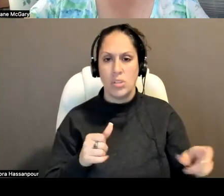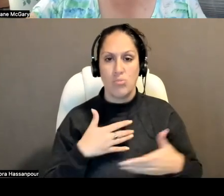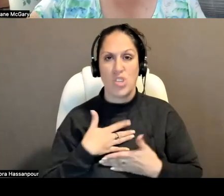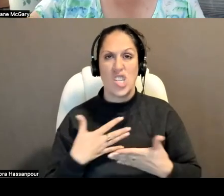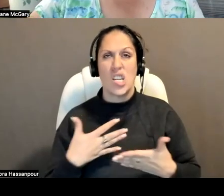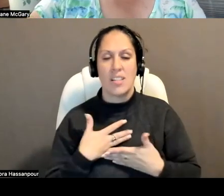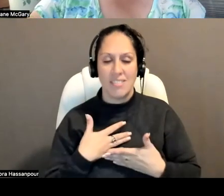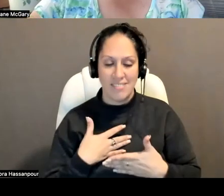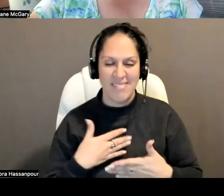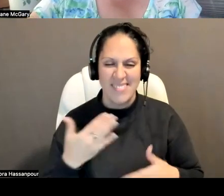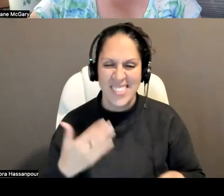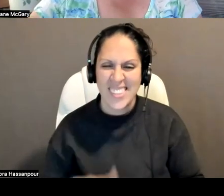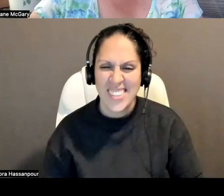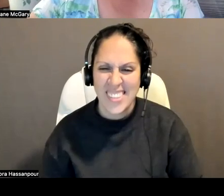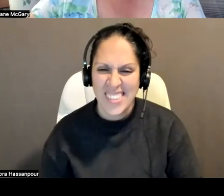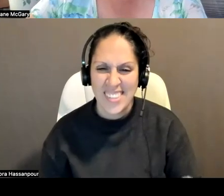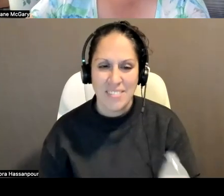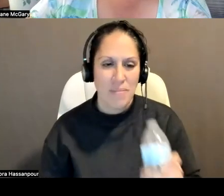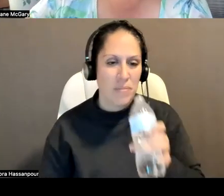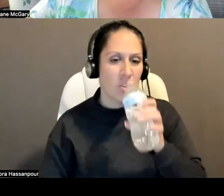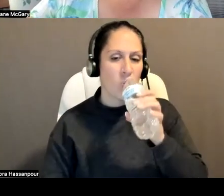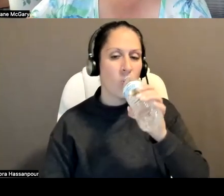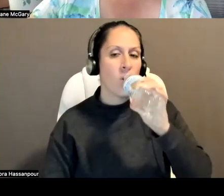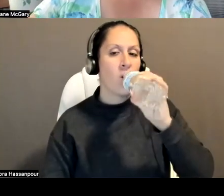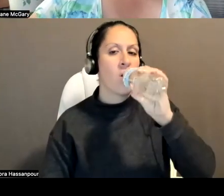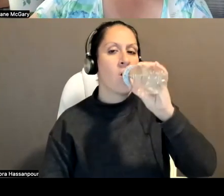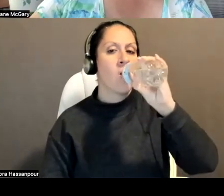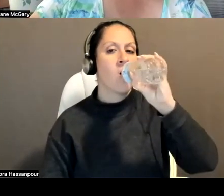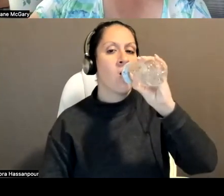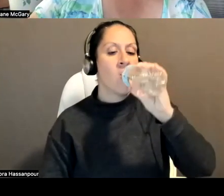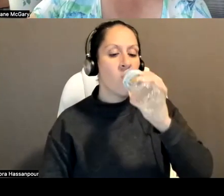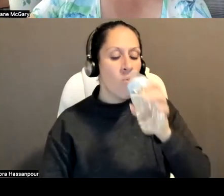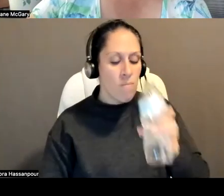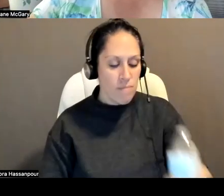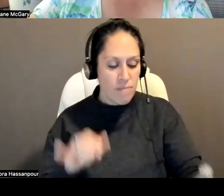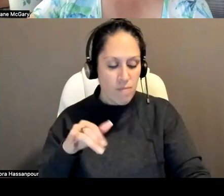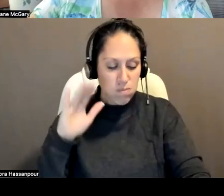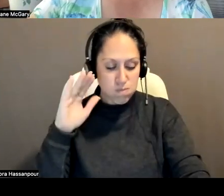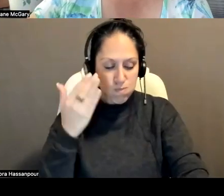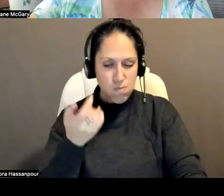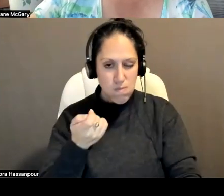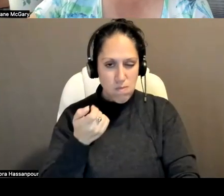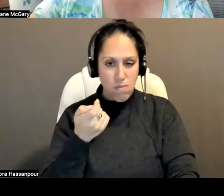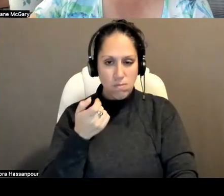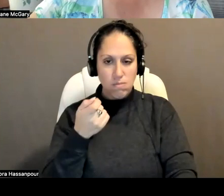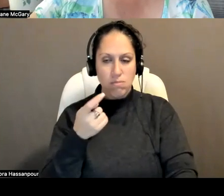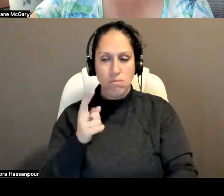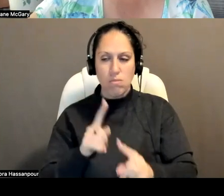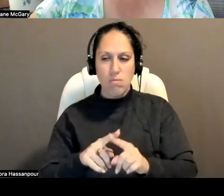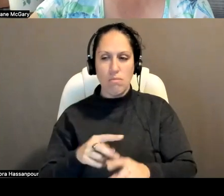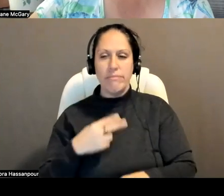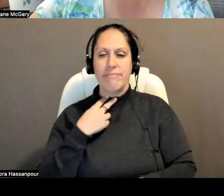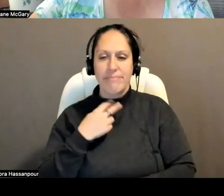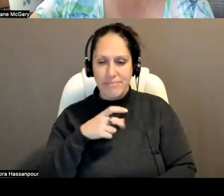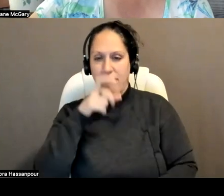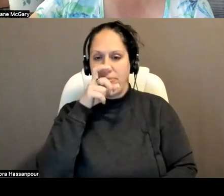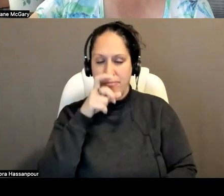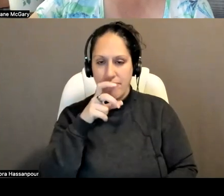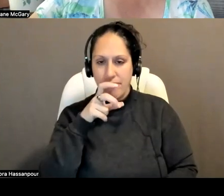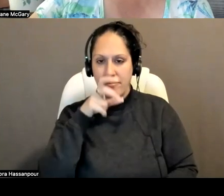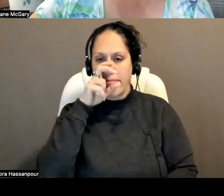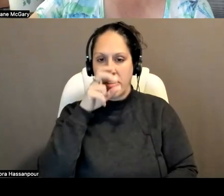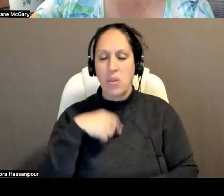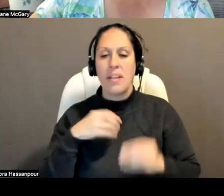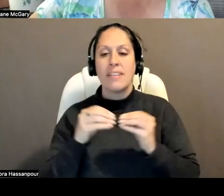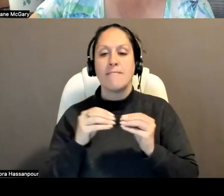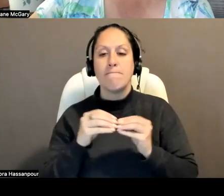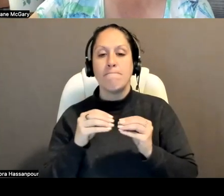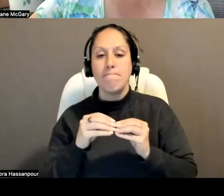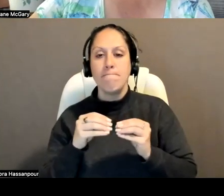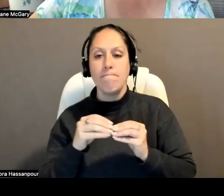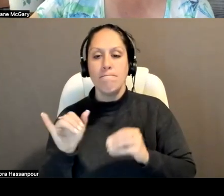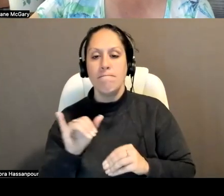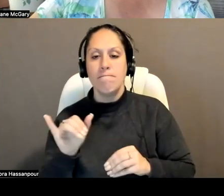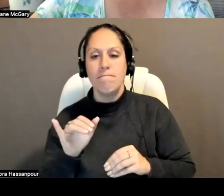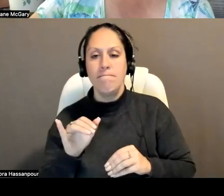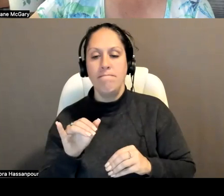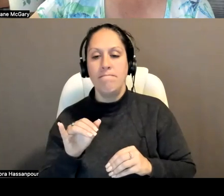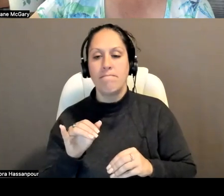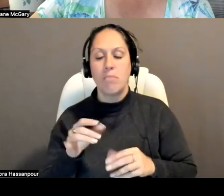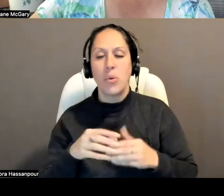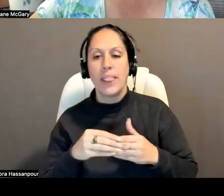That seems a little too uptight. And I think that we're we're more uh, leaning or in